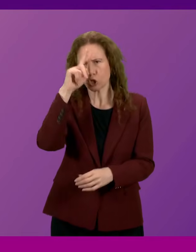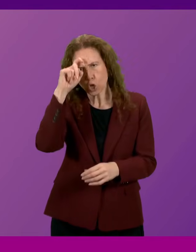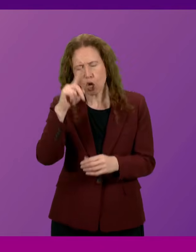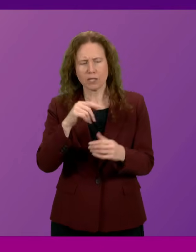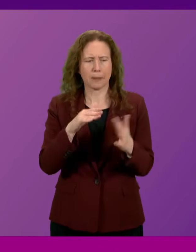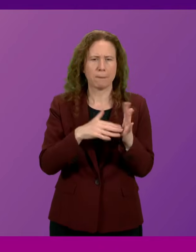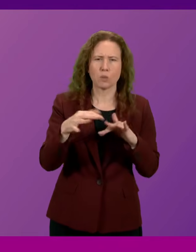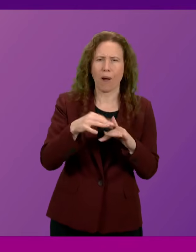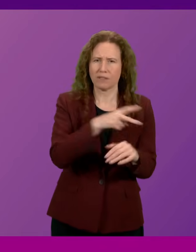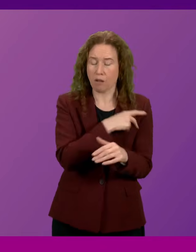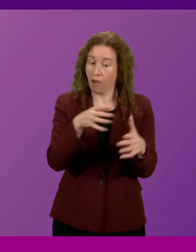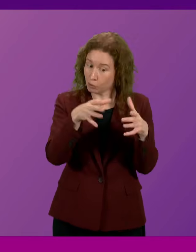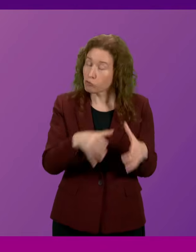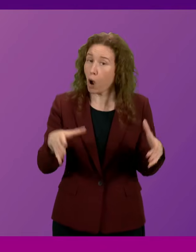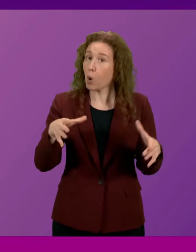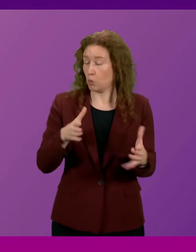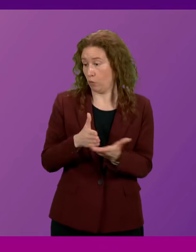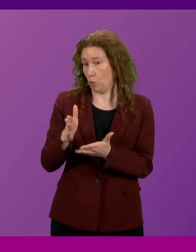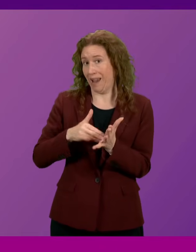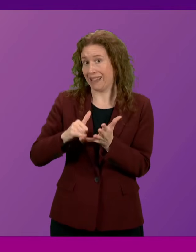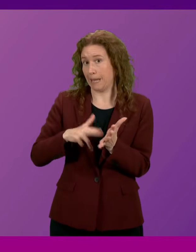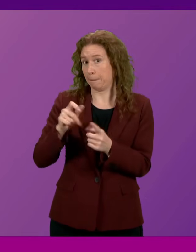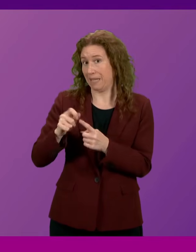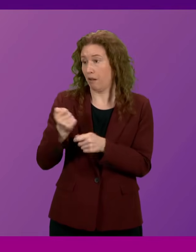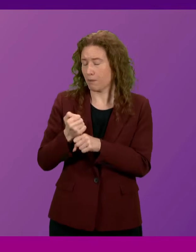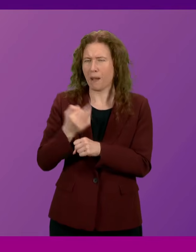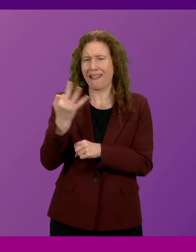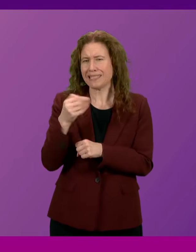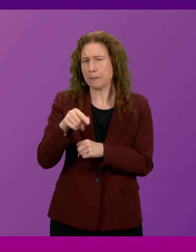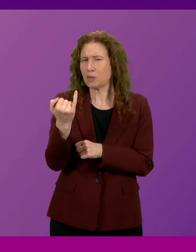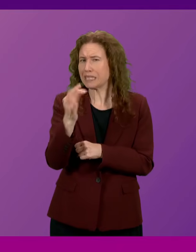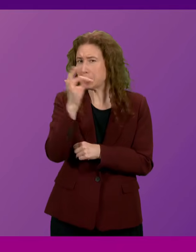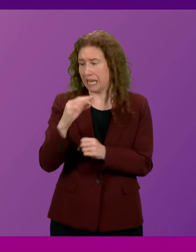is up under the Scottish National Party Government by 18.6 per cent since 2006,